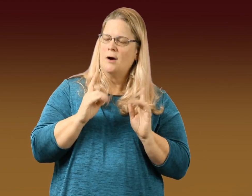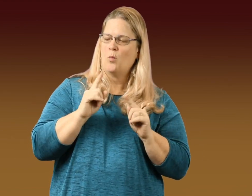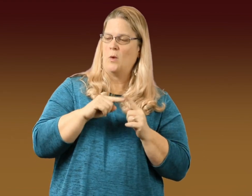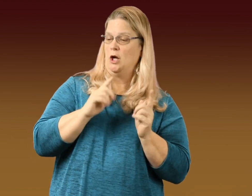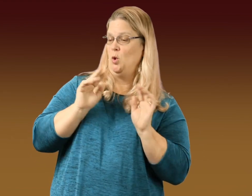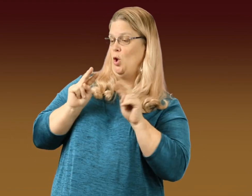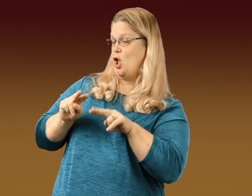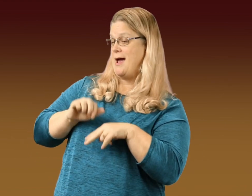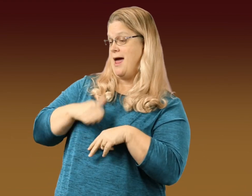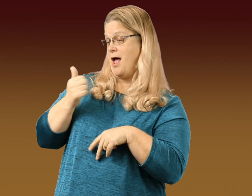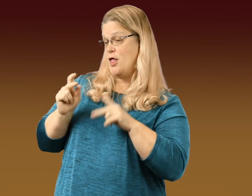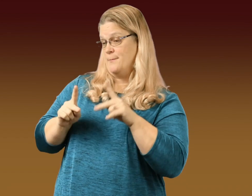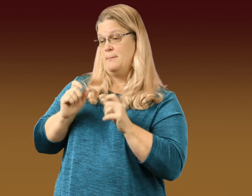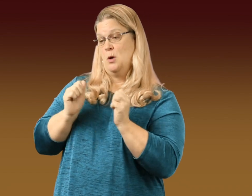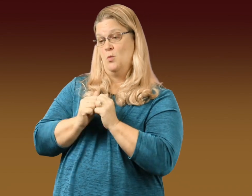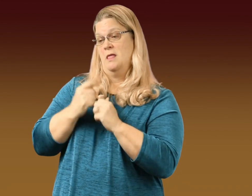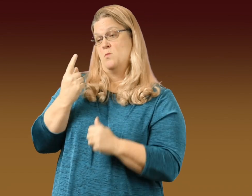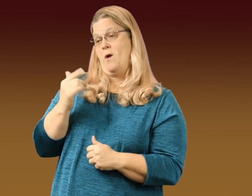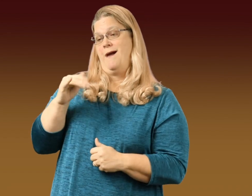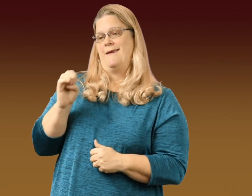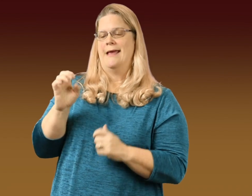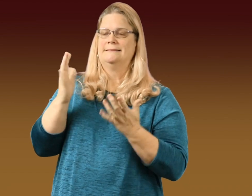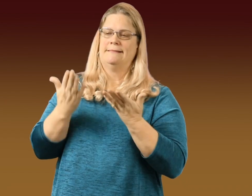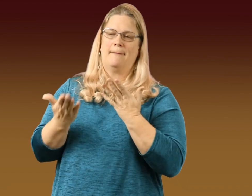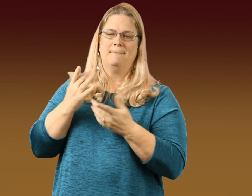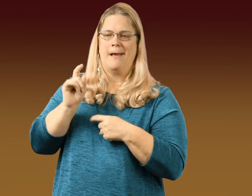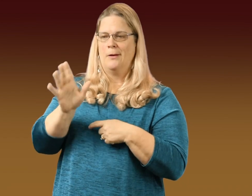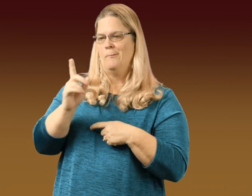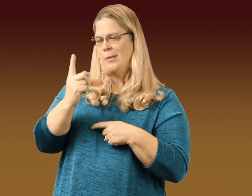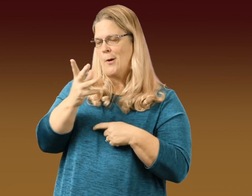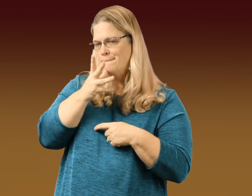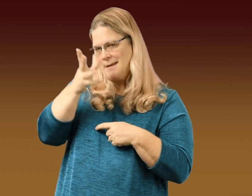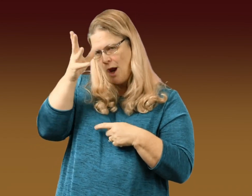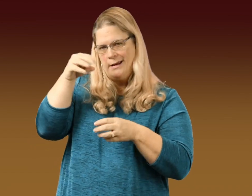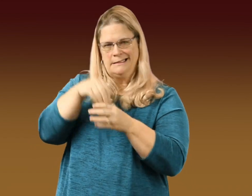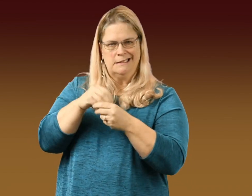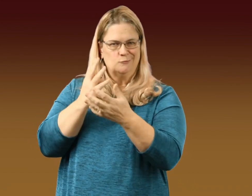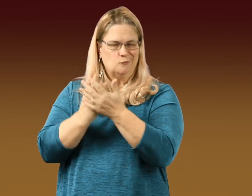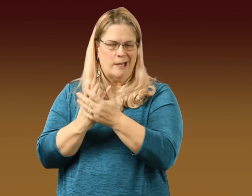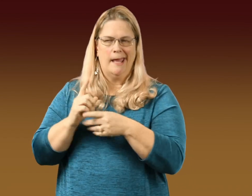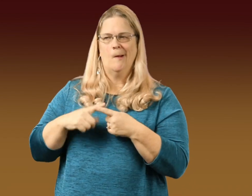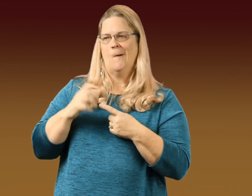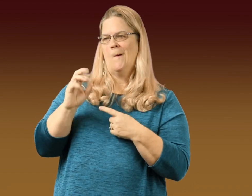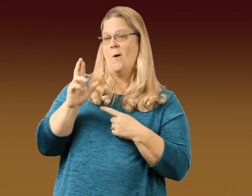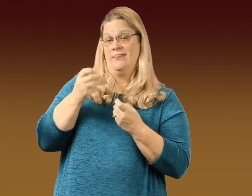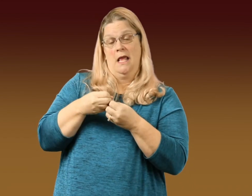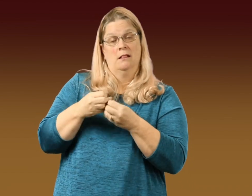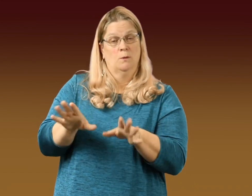So when we look at individuals who maybe have a parent that's incarcerated,